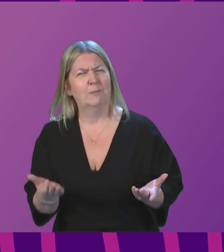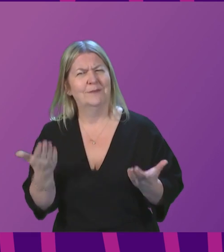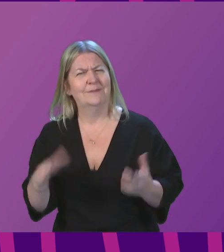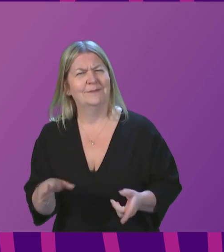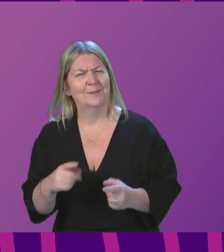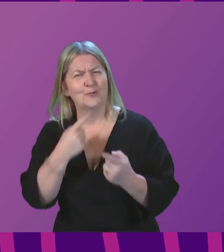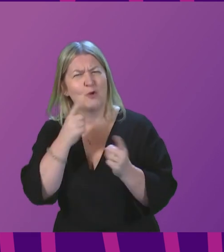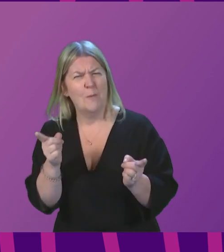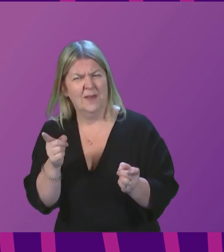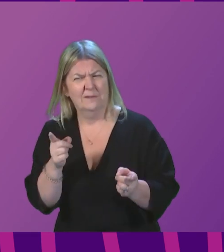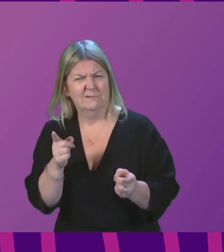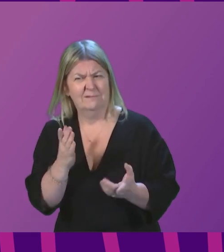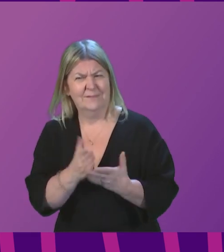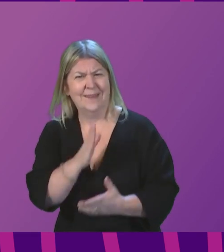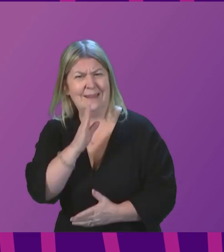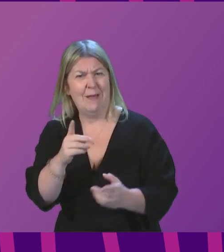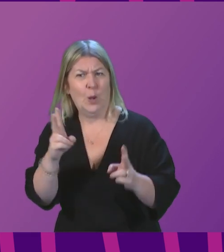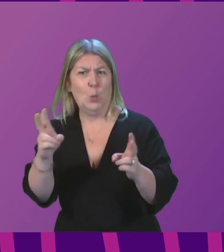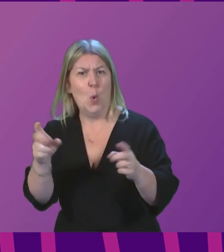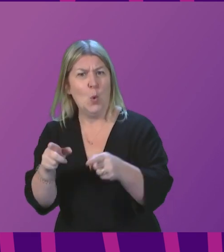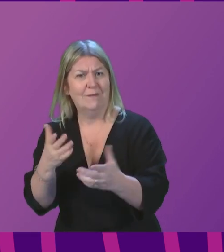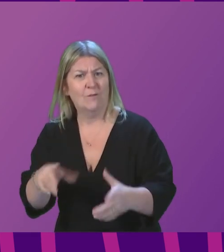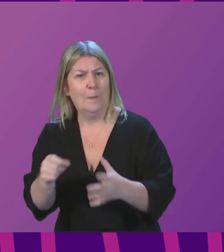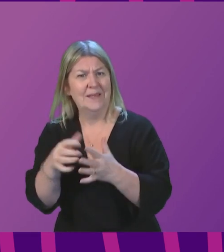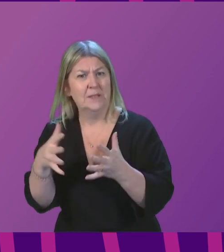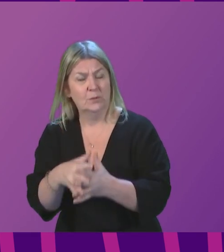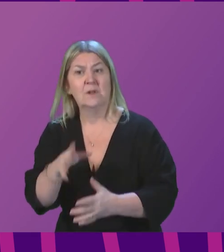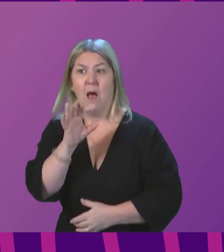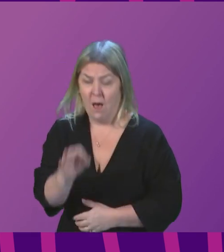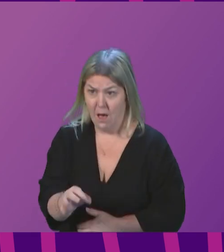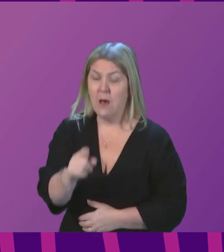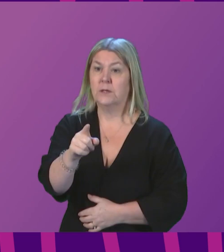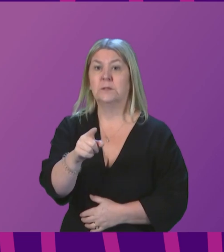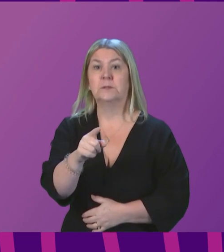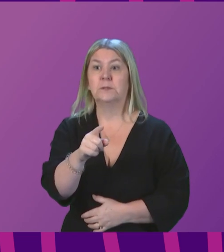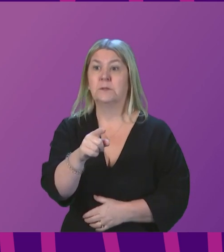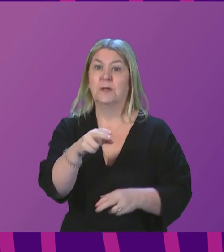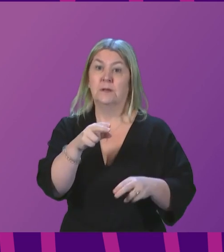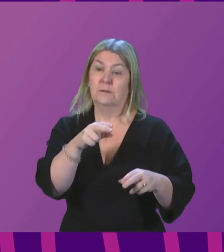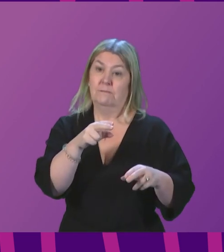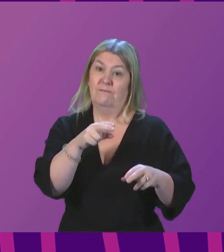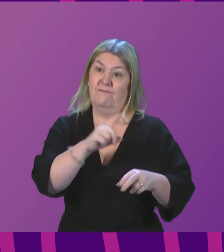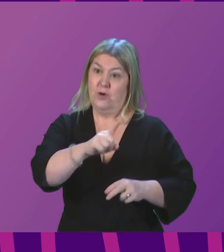When asked whether the First Minister in Scotland had introduced too many Covid restrictions over Christmas, his response was: